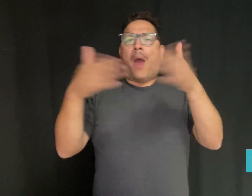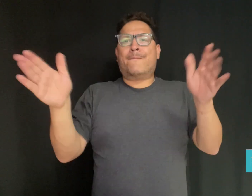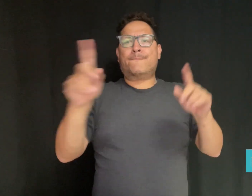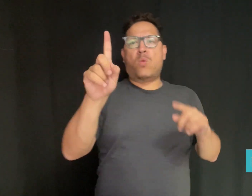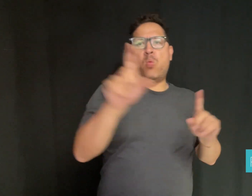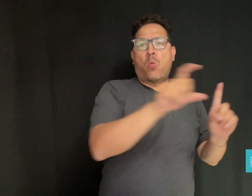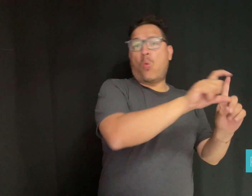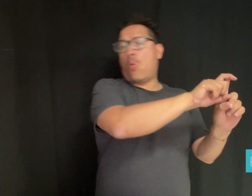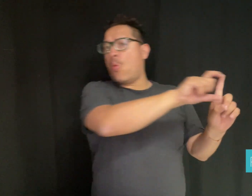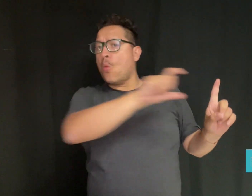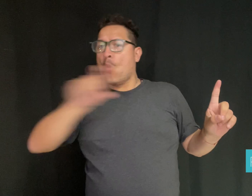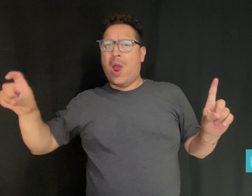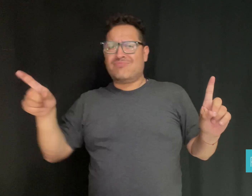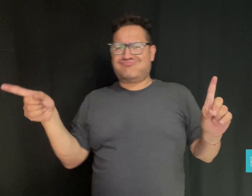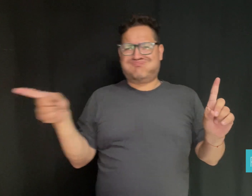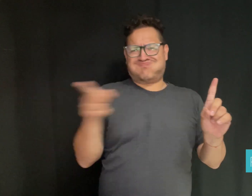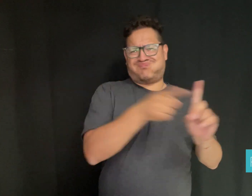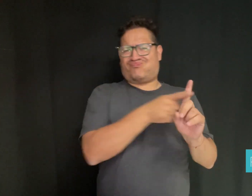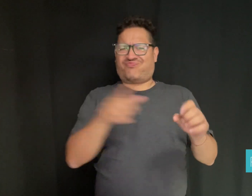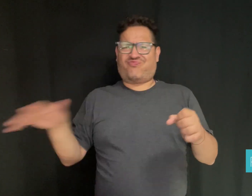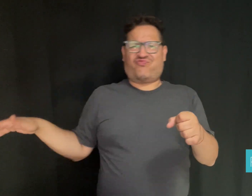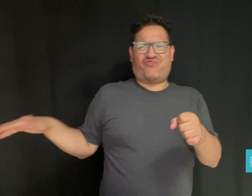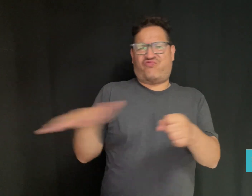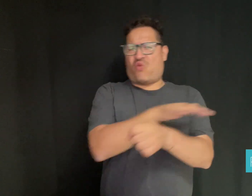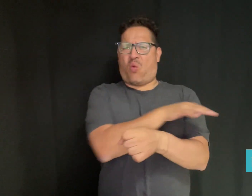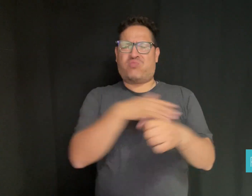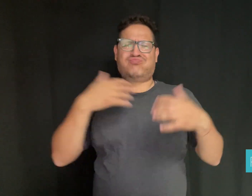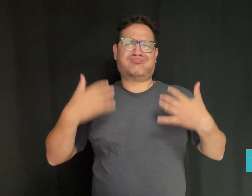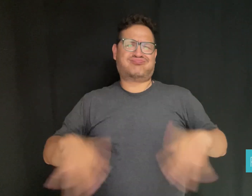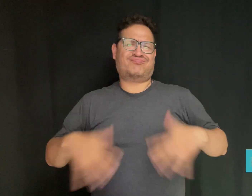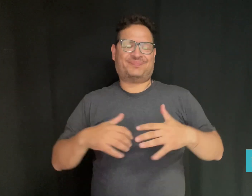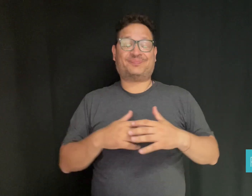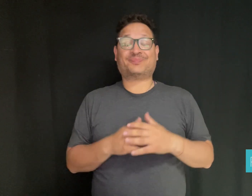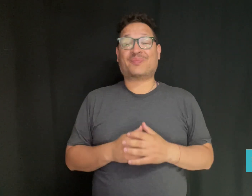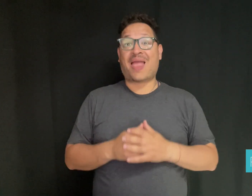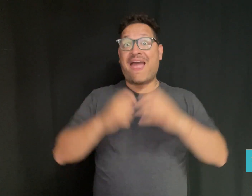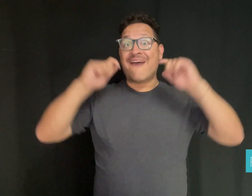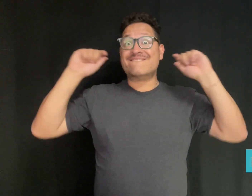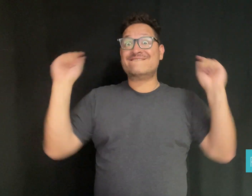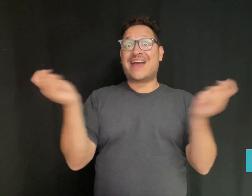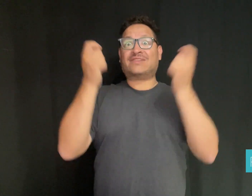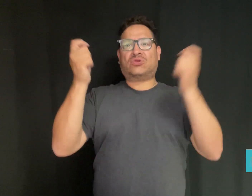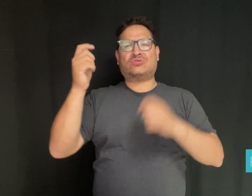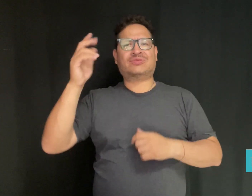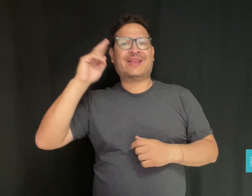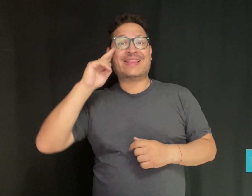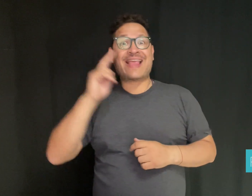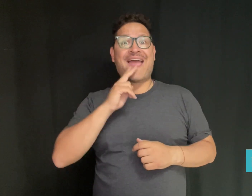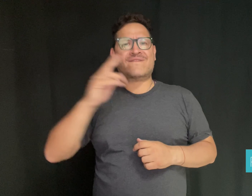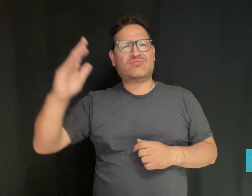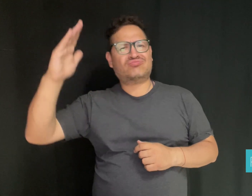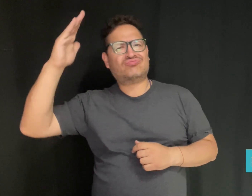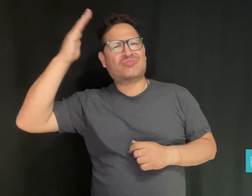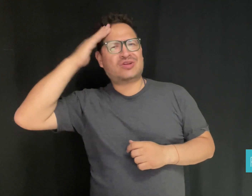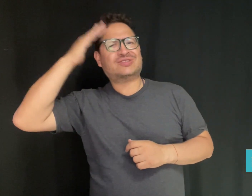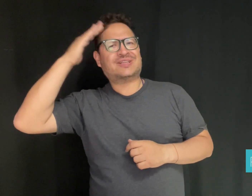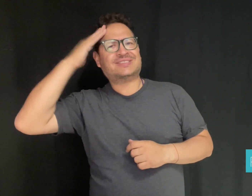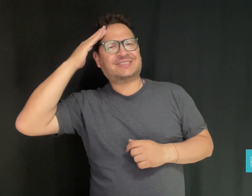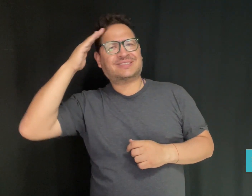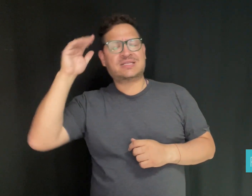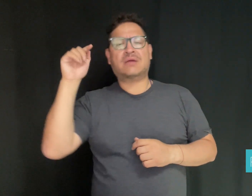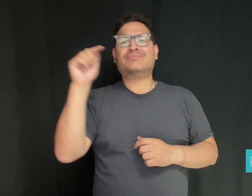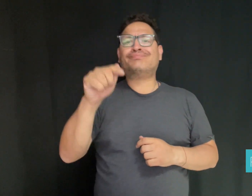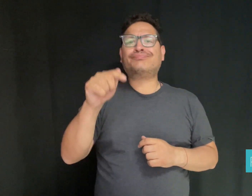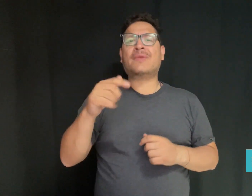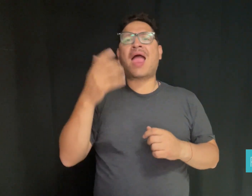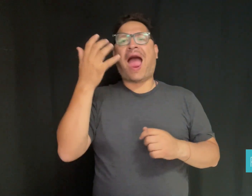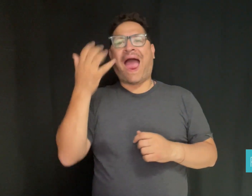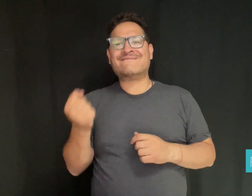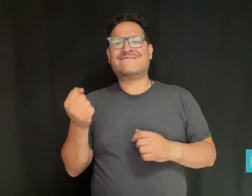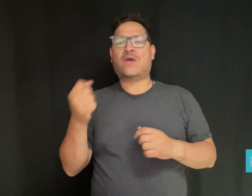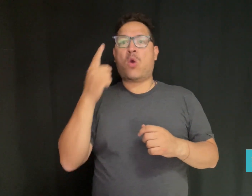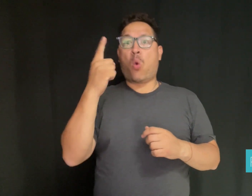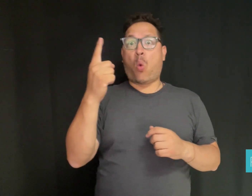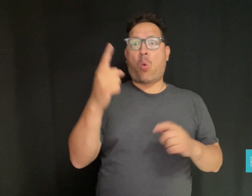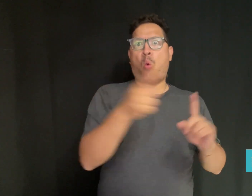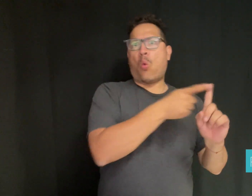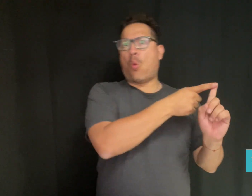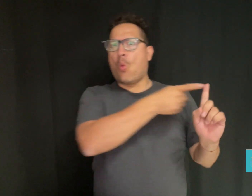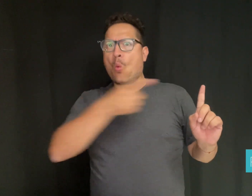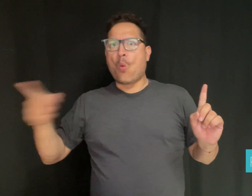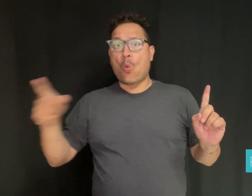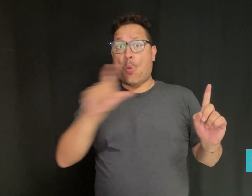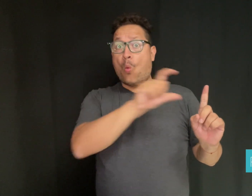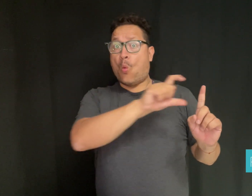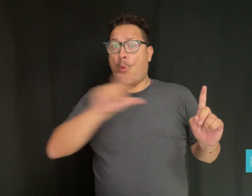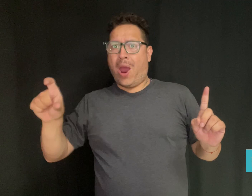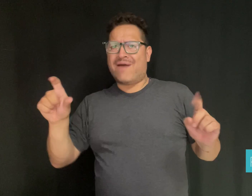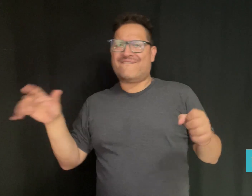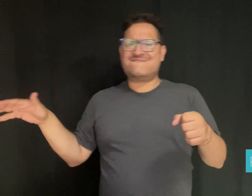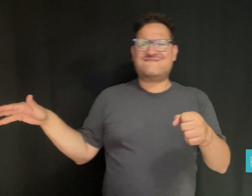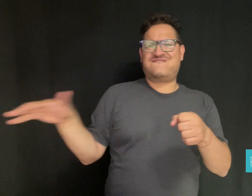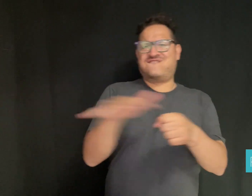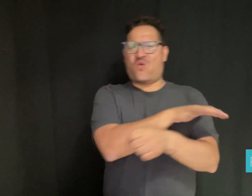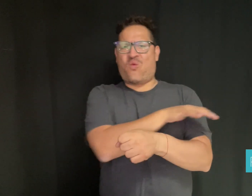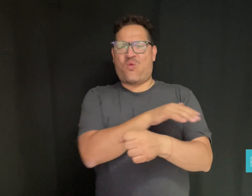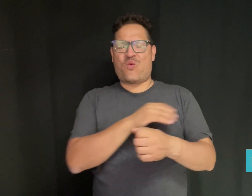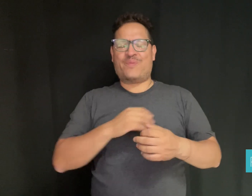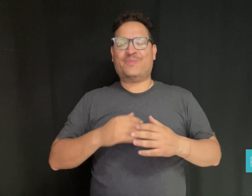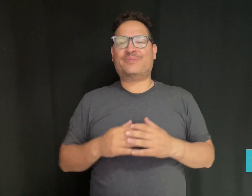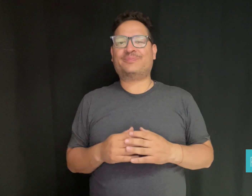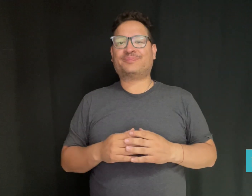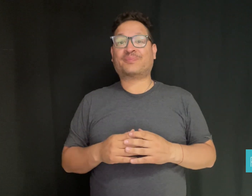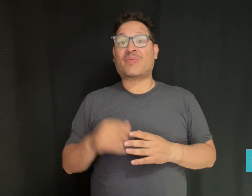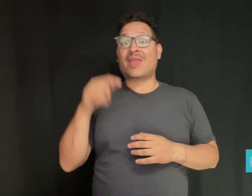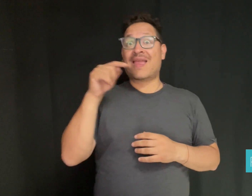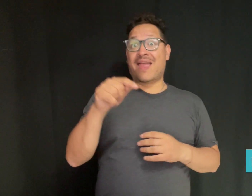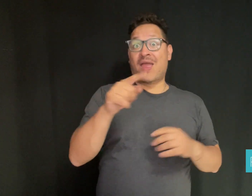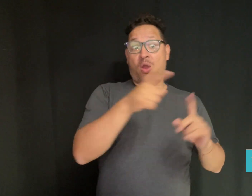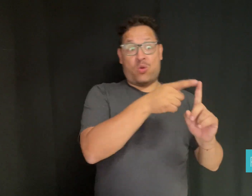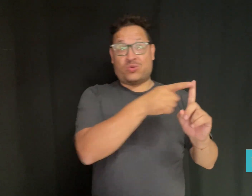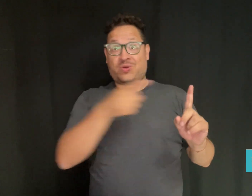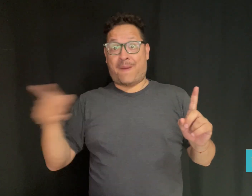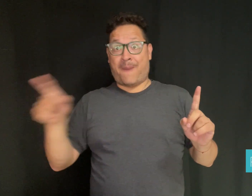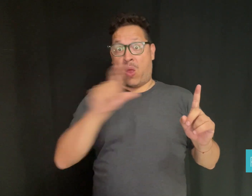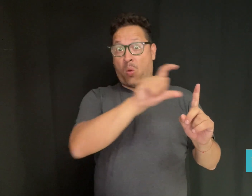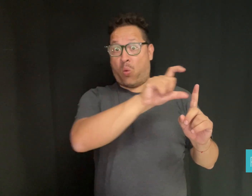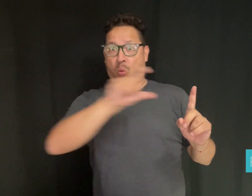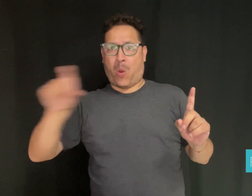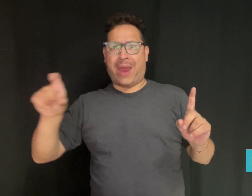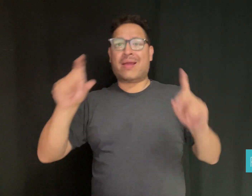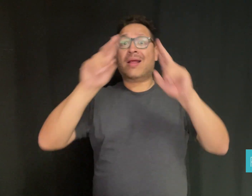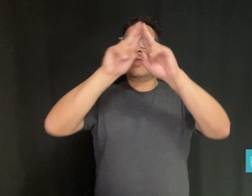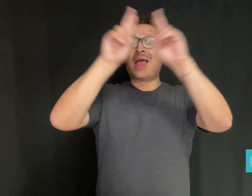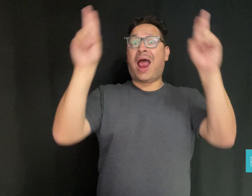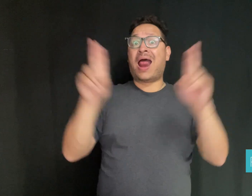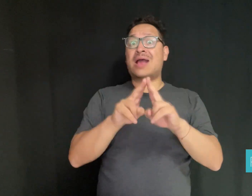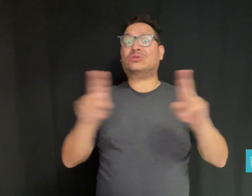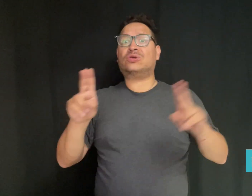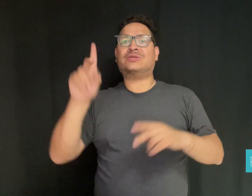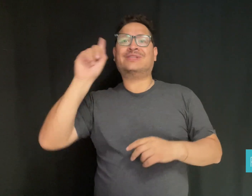Educators, ASL Learning, Parents & Families, Service Providers,